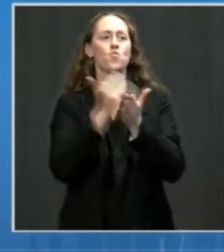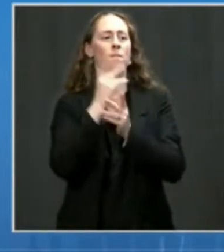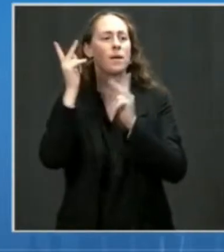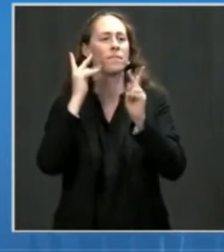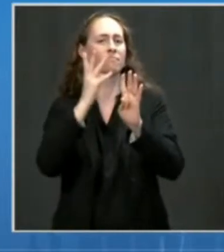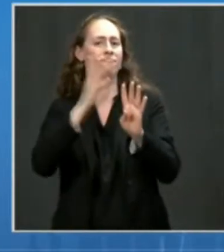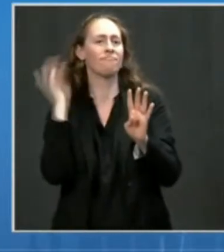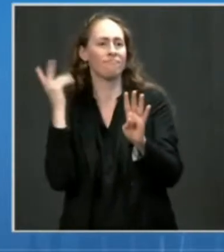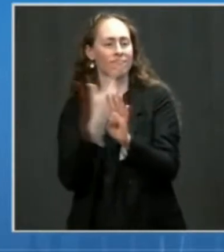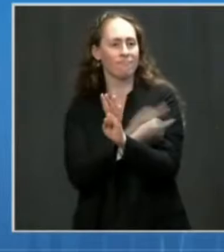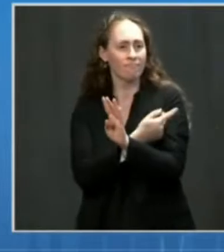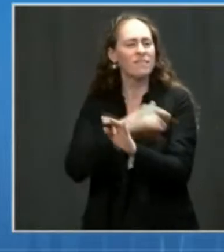THE PAST THREE WEEKS.